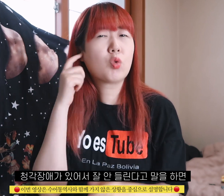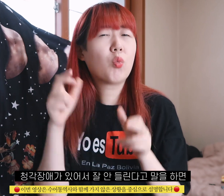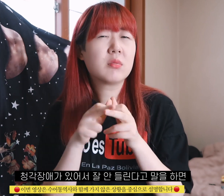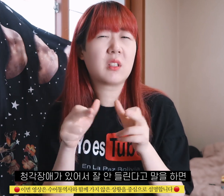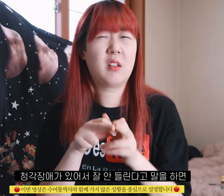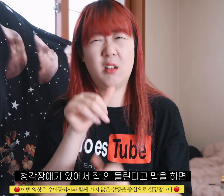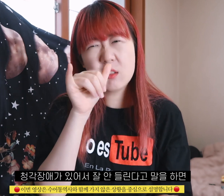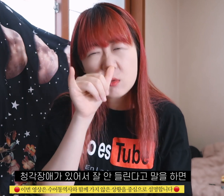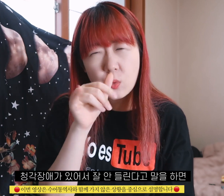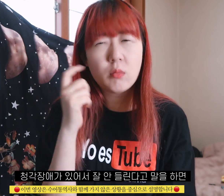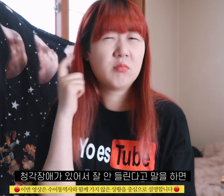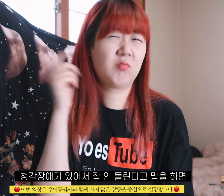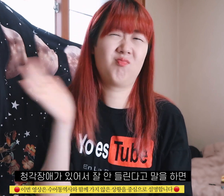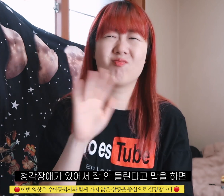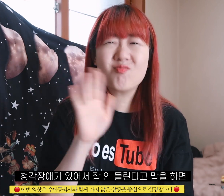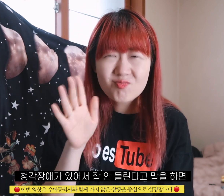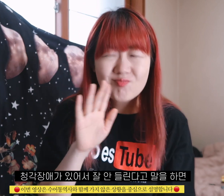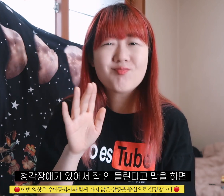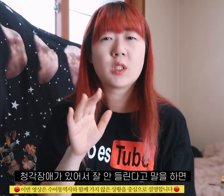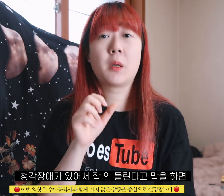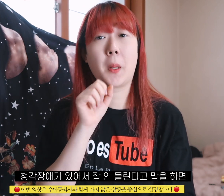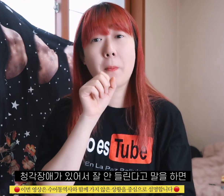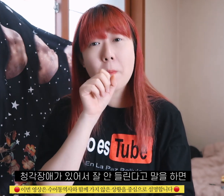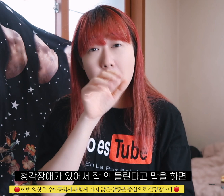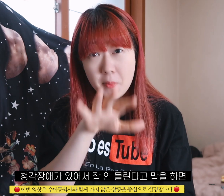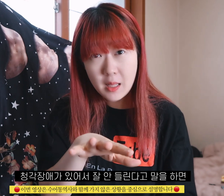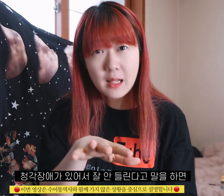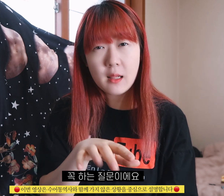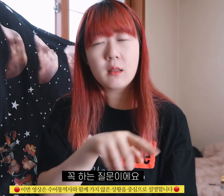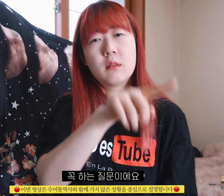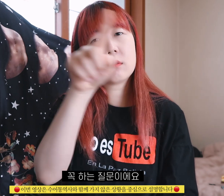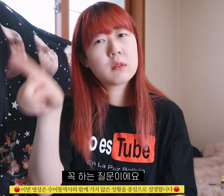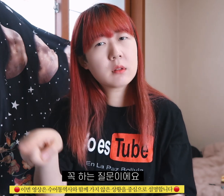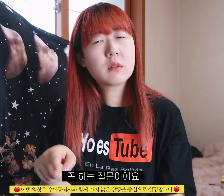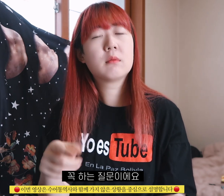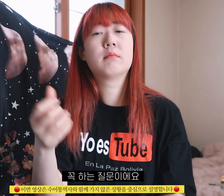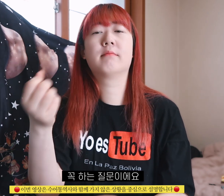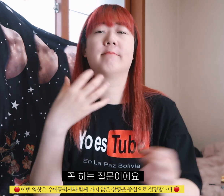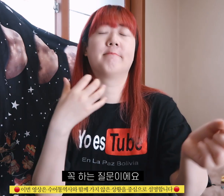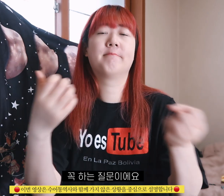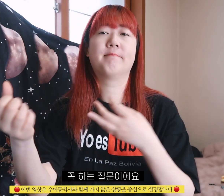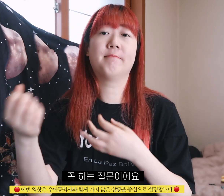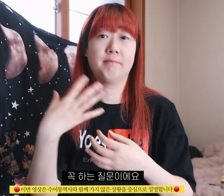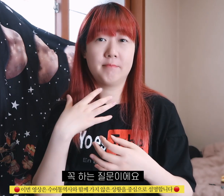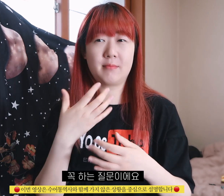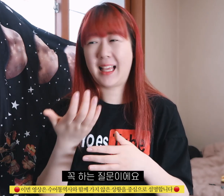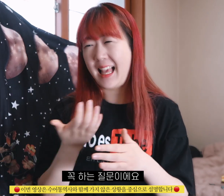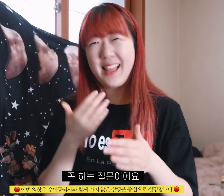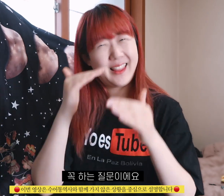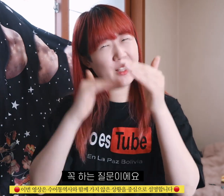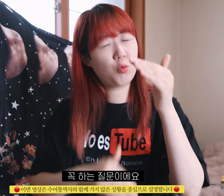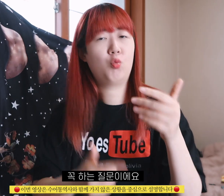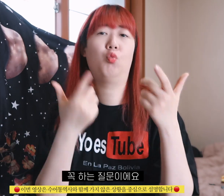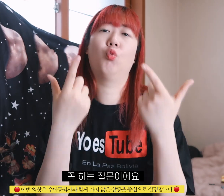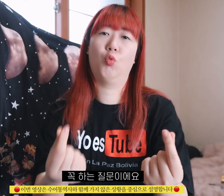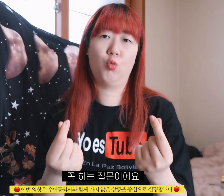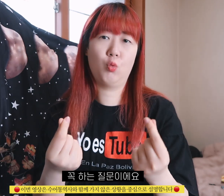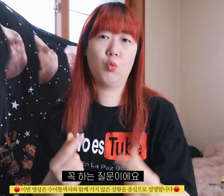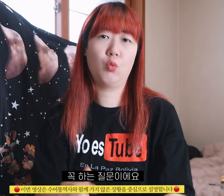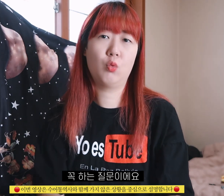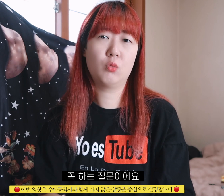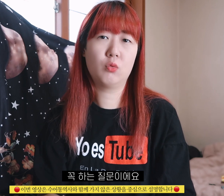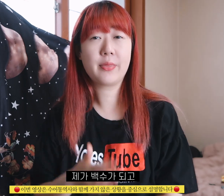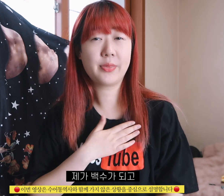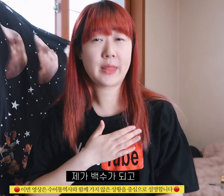It's a question I always hear when I tell the hospital that I can't hear well because I'm deaf.